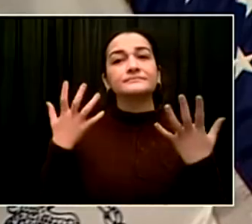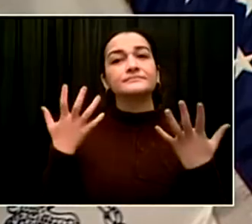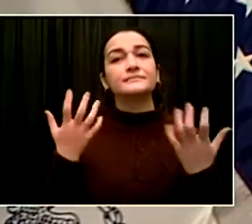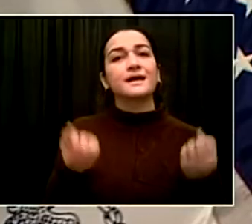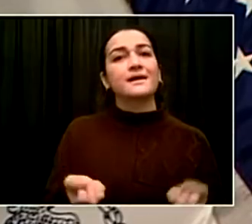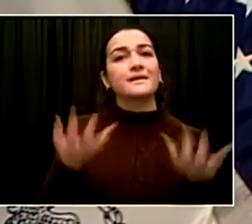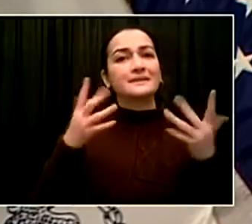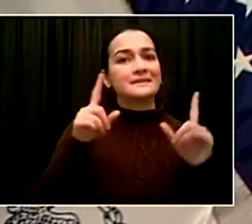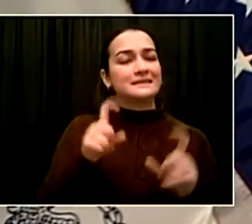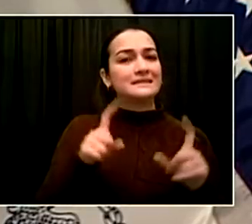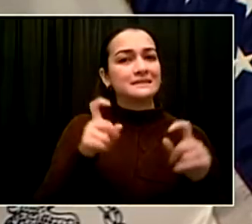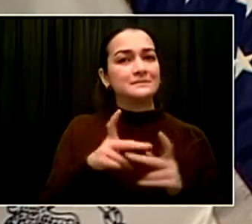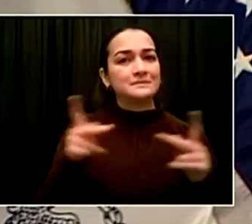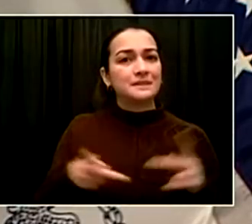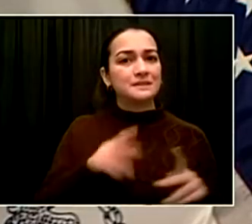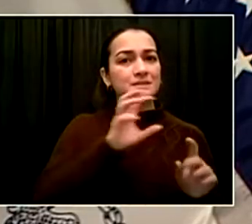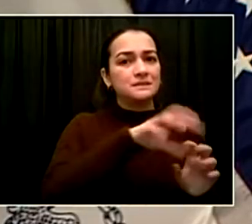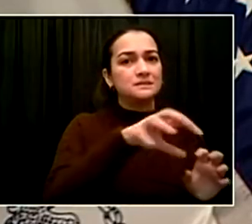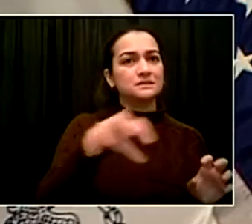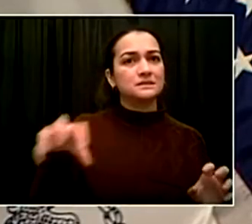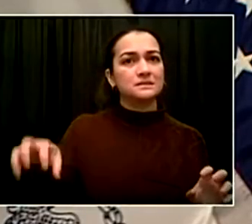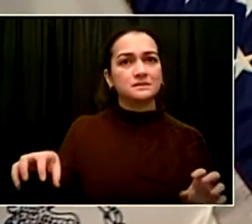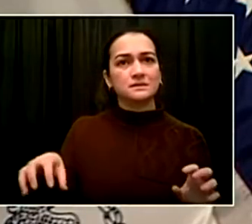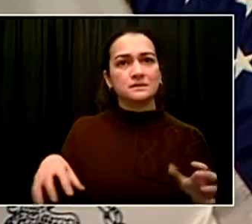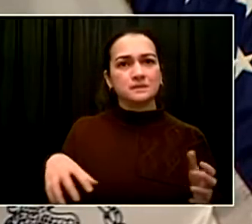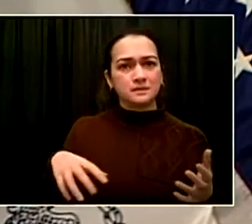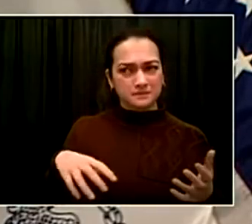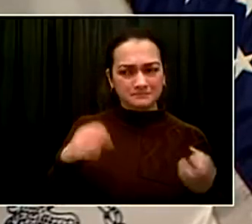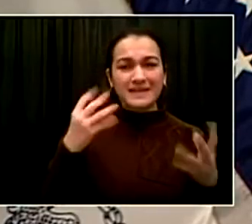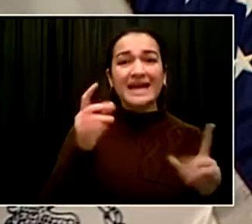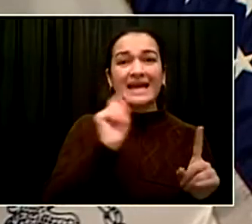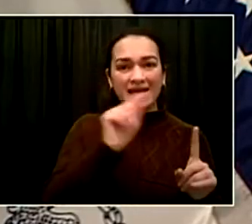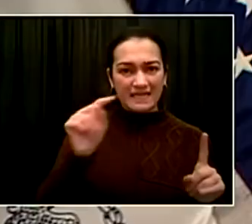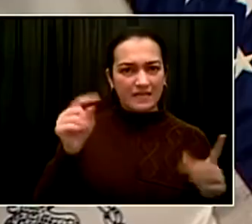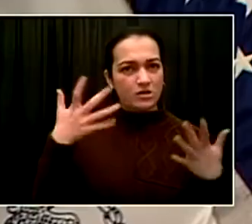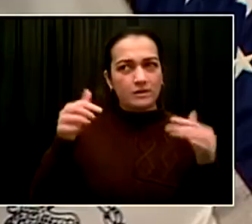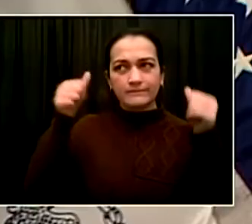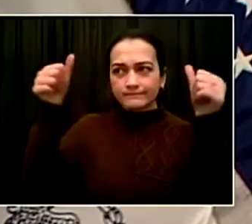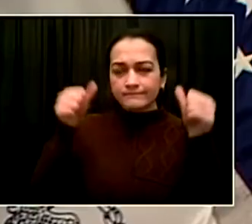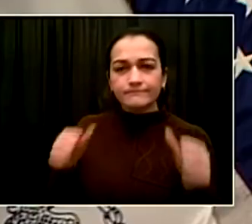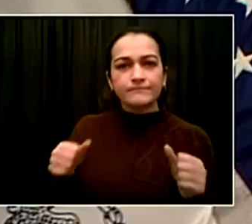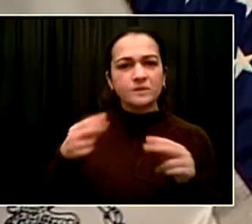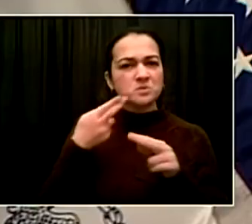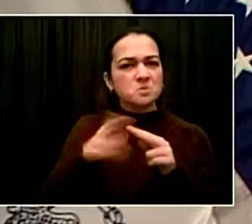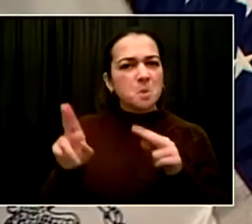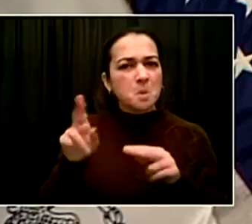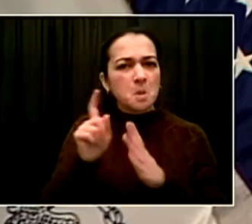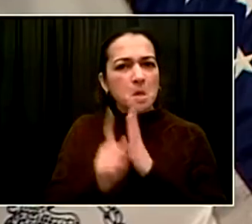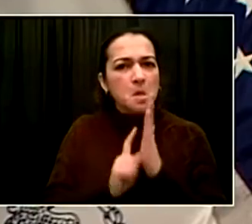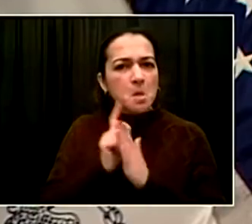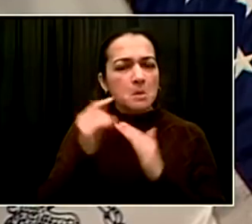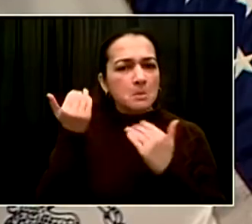BEST AS HE KNOWS BUT MORE IMPORTANTLY, ANY PLACE THAT'S NOT OPENING ON TIME AND ANY PLACE CLOSING EARLY, ANY PLACE